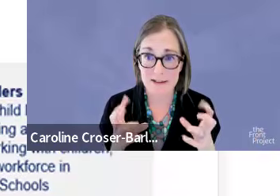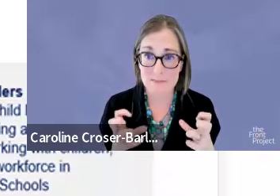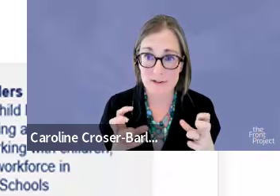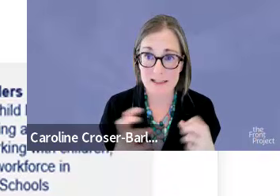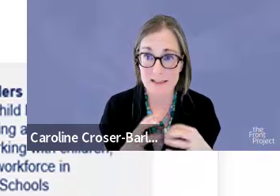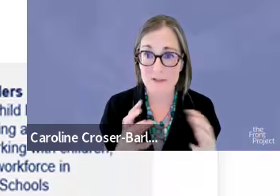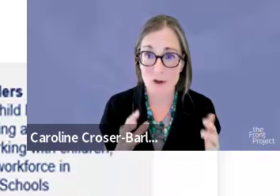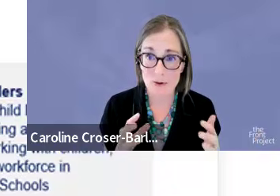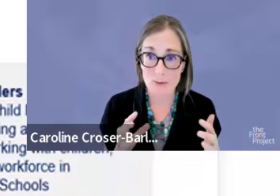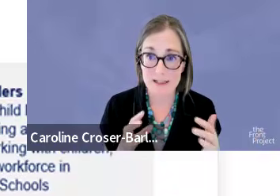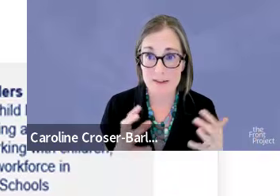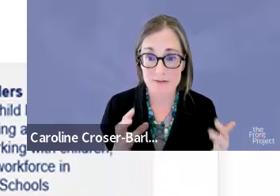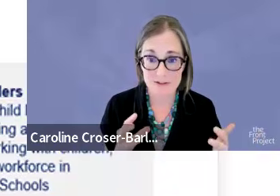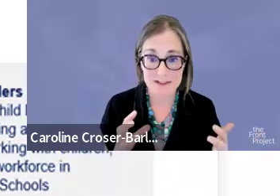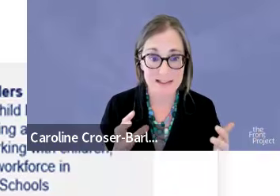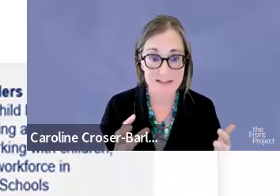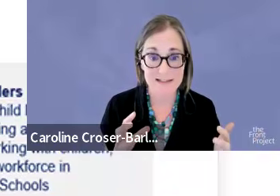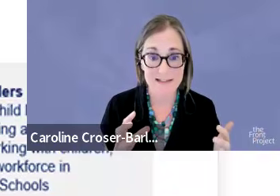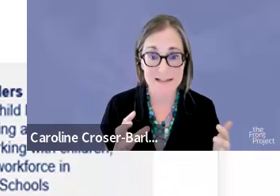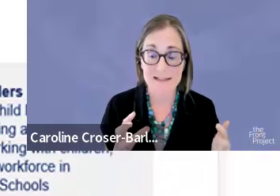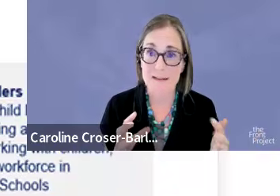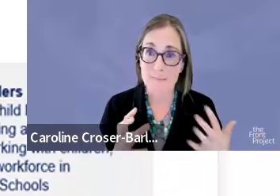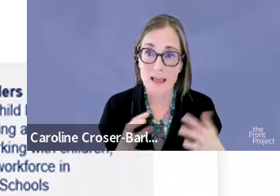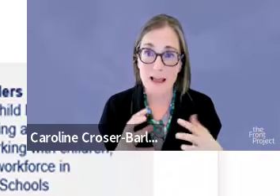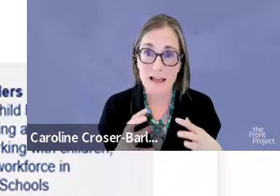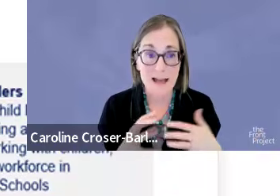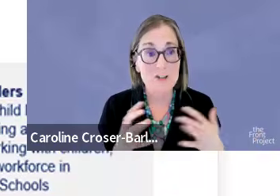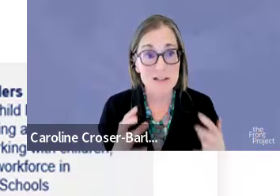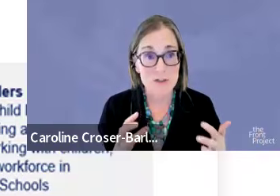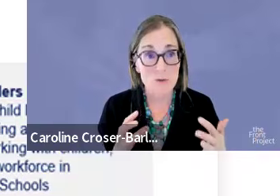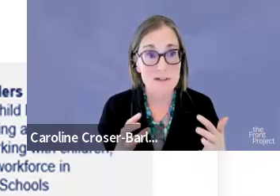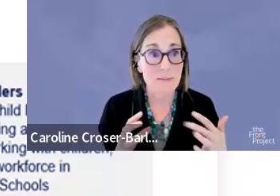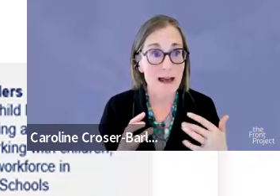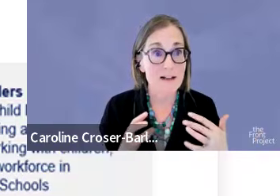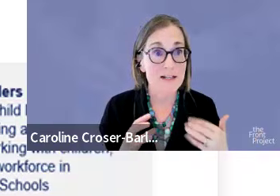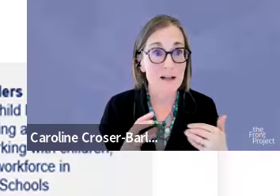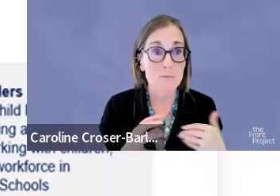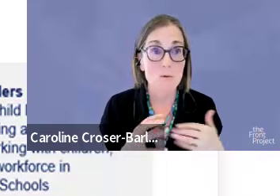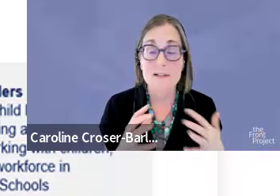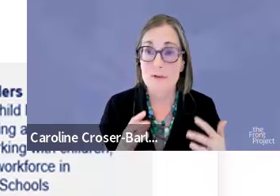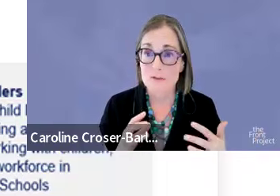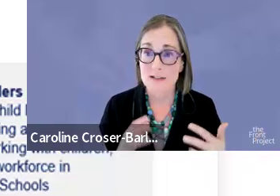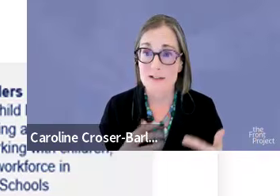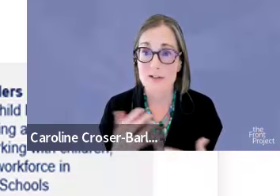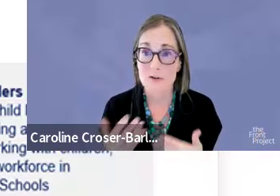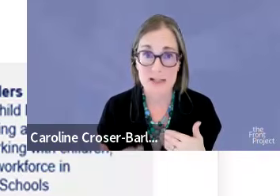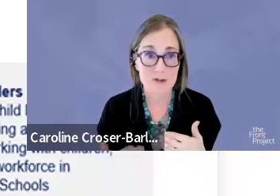eligibility of a cohort in the first instance. It actually talks about more self-directed soft